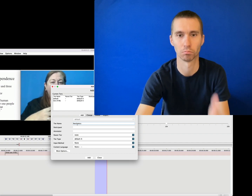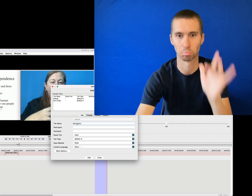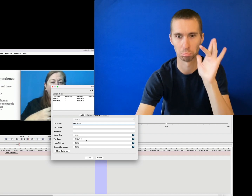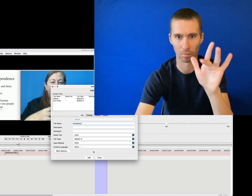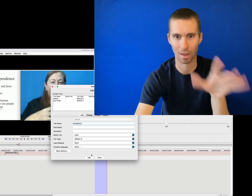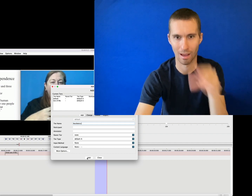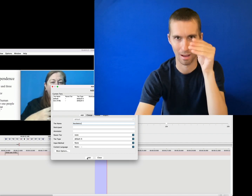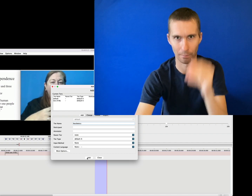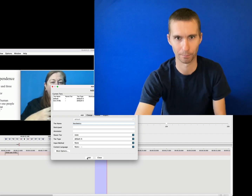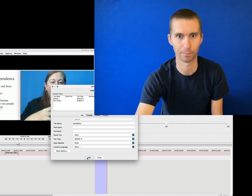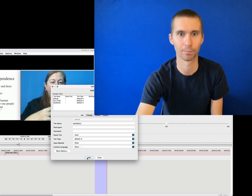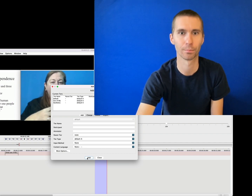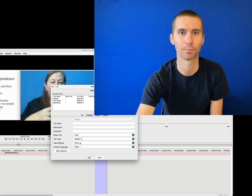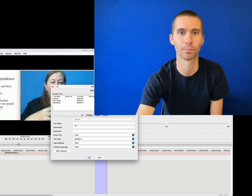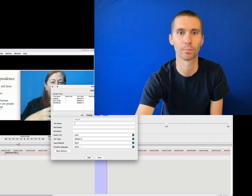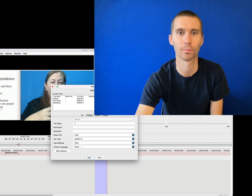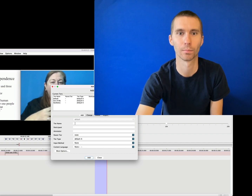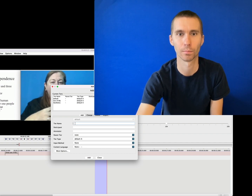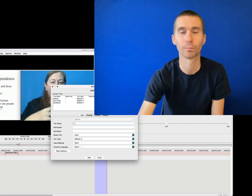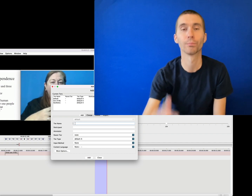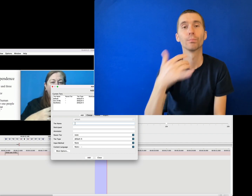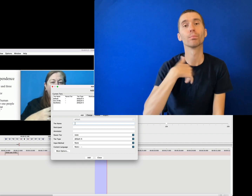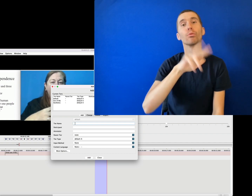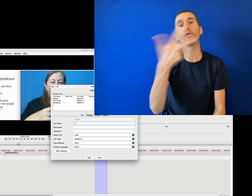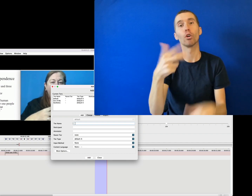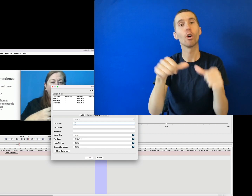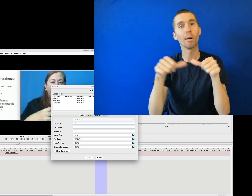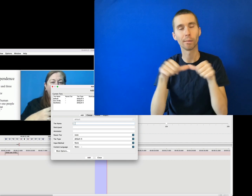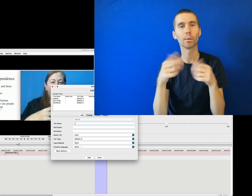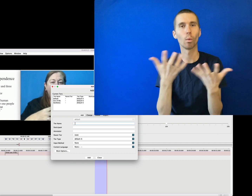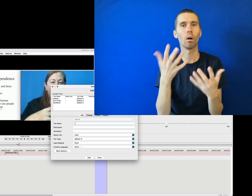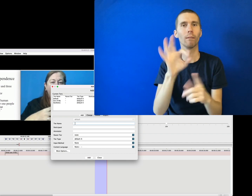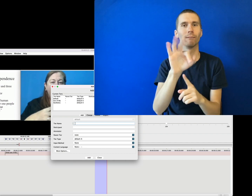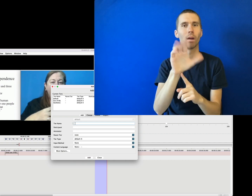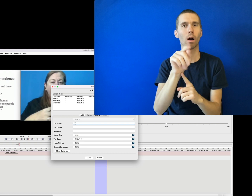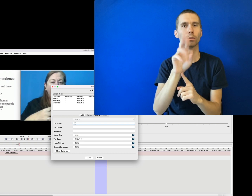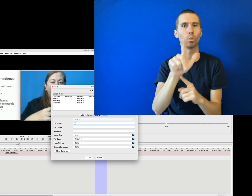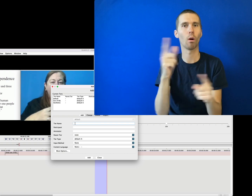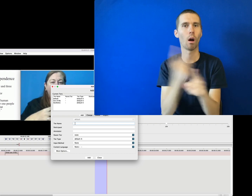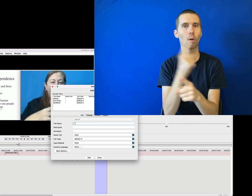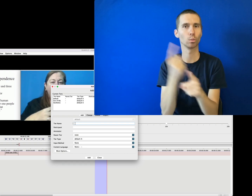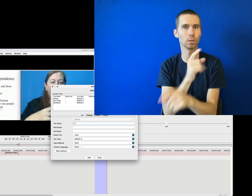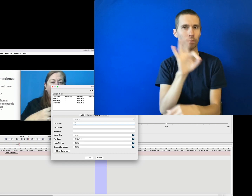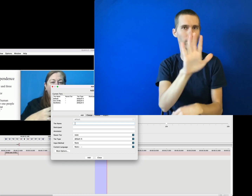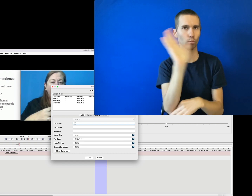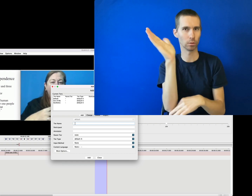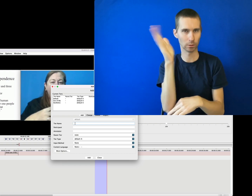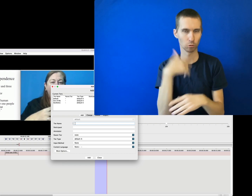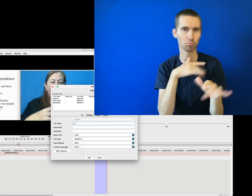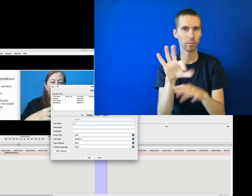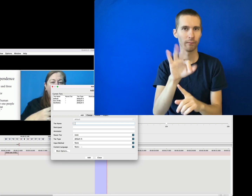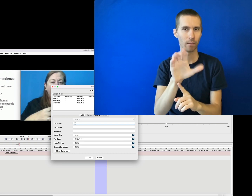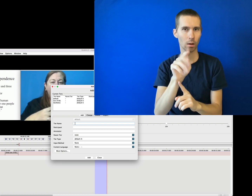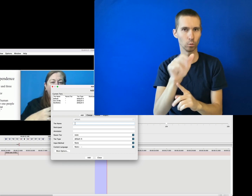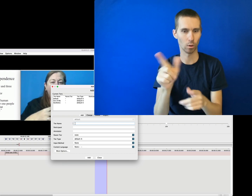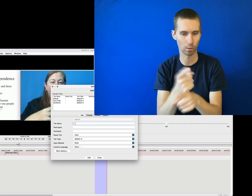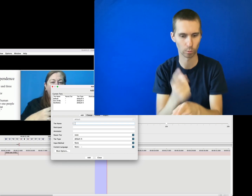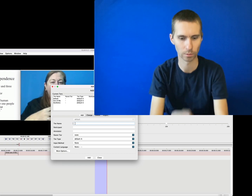I am going to select "Add". Then, for the third area, I want to evaluate the factual accuracy of the presentation, so I will type down "Factual Accuracy".